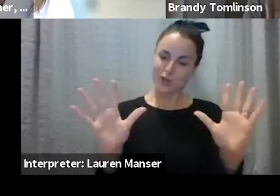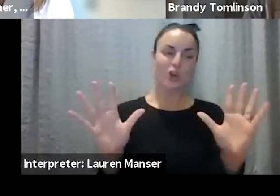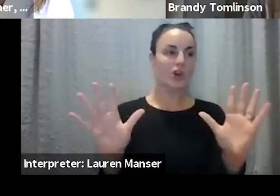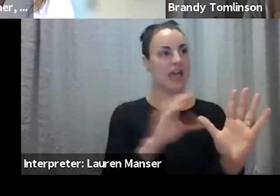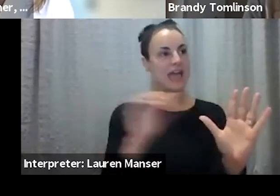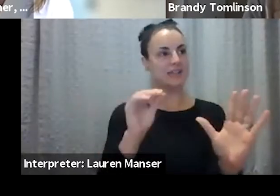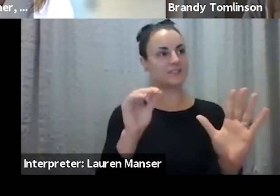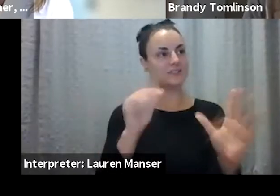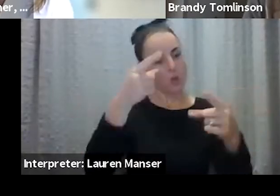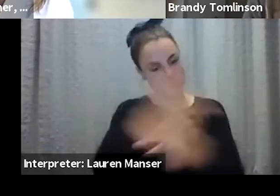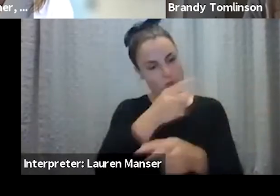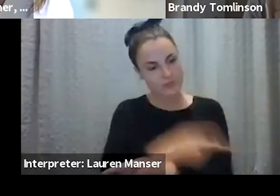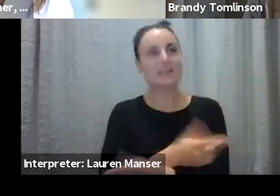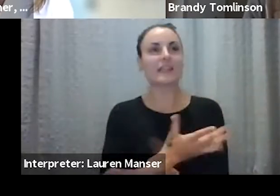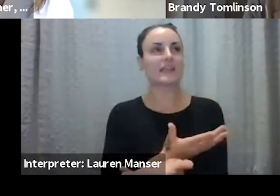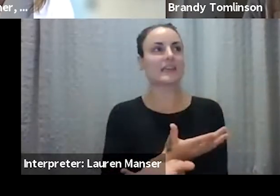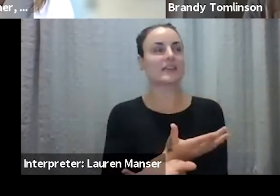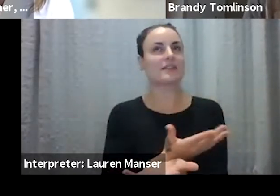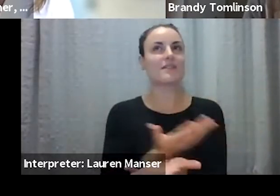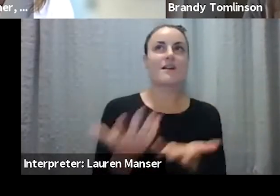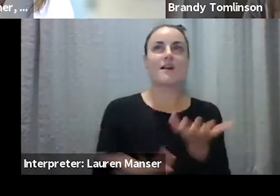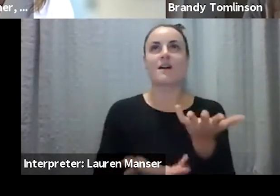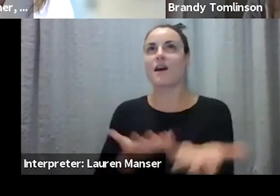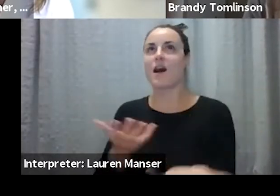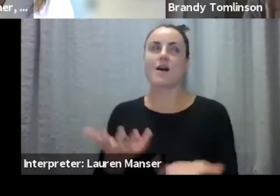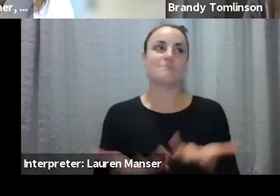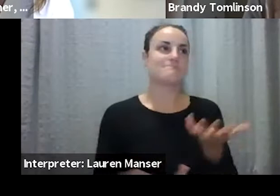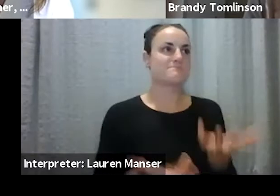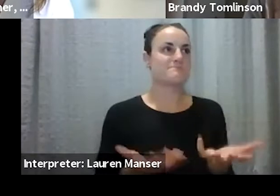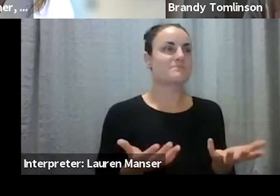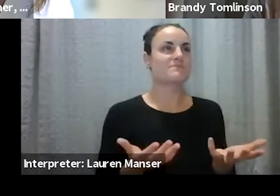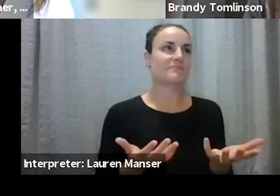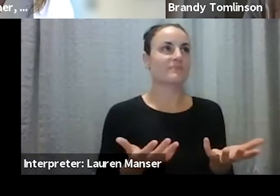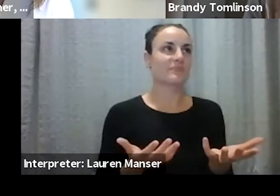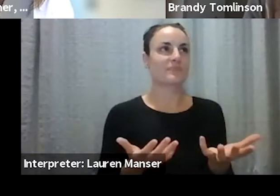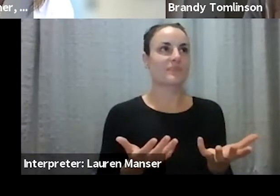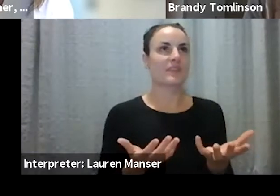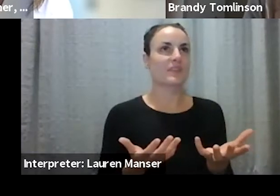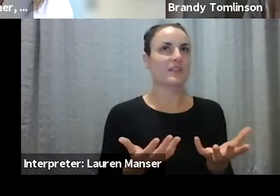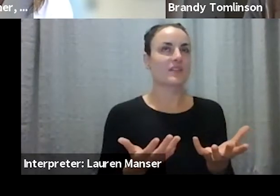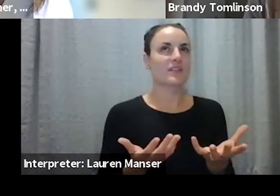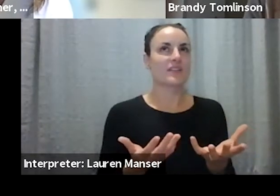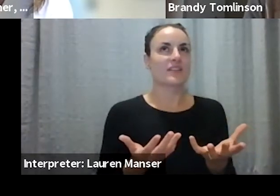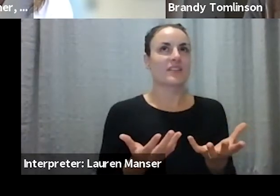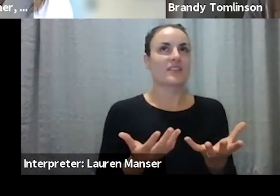to kind of channel all of that into a description of how he's been living day to day,